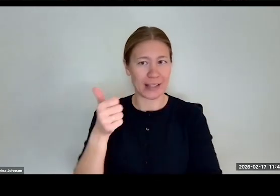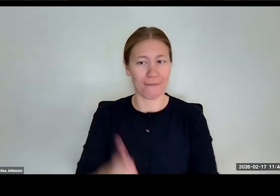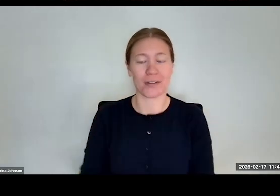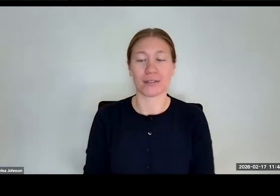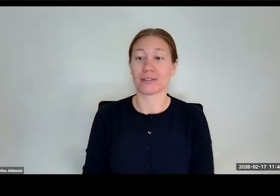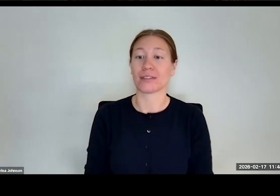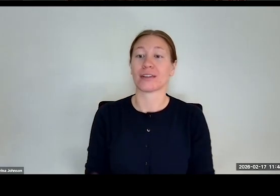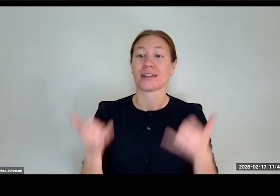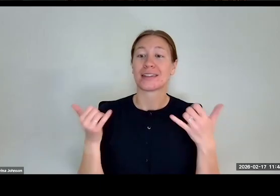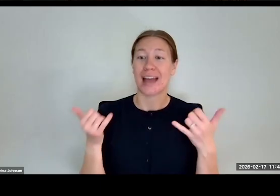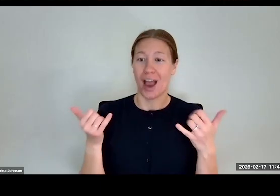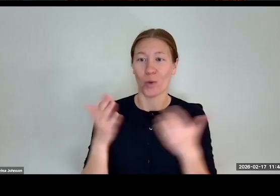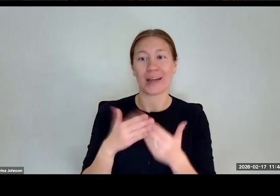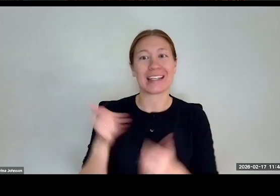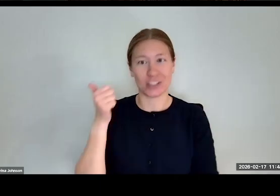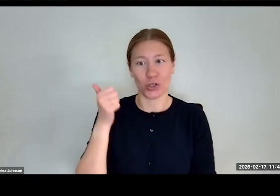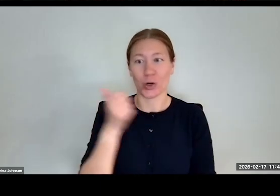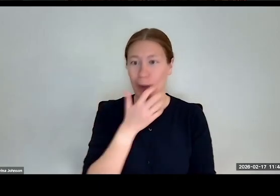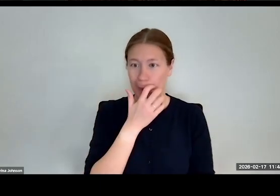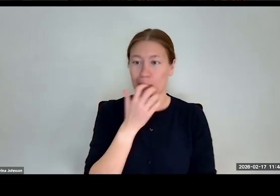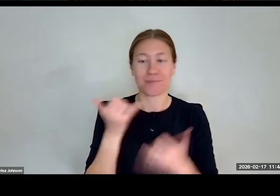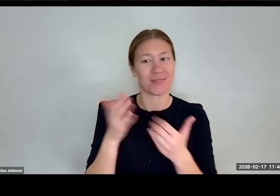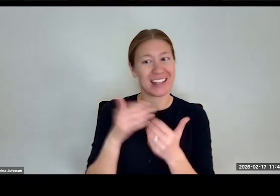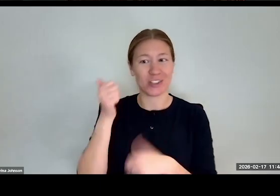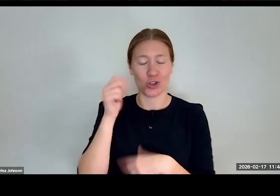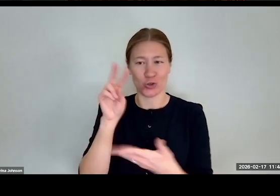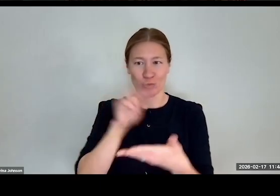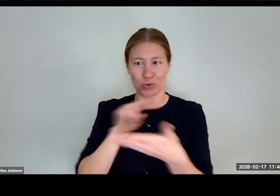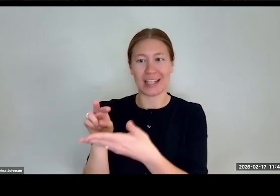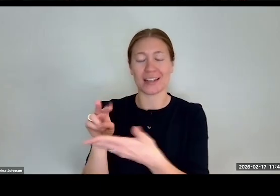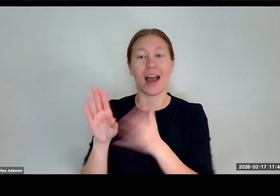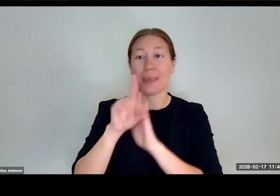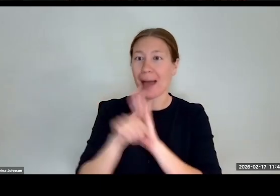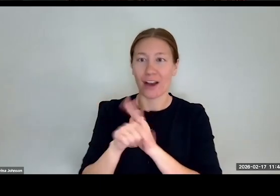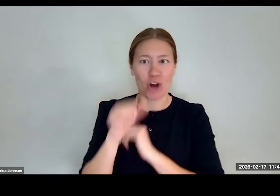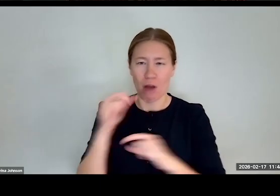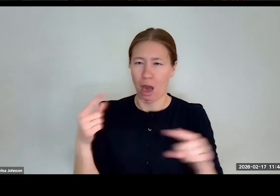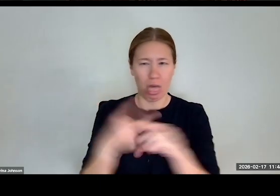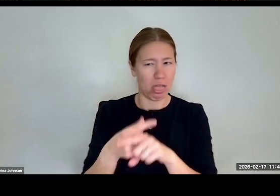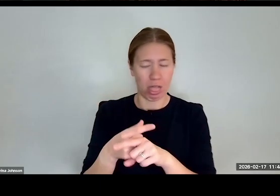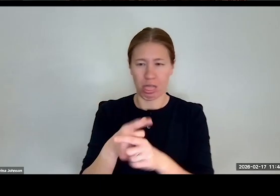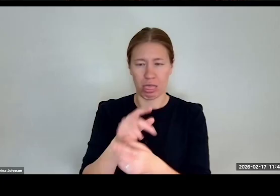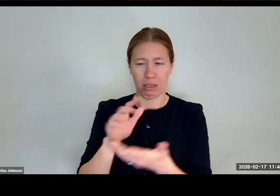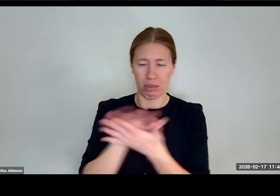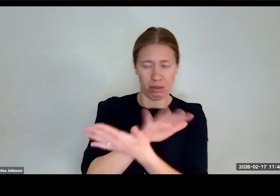to read my text over this background image. And the background image colors are not interfering with the contrast of my letters.